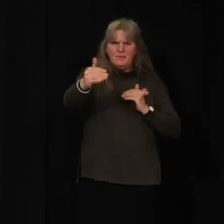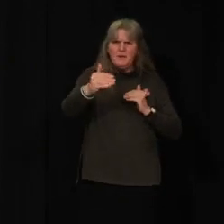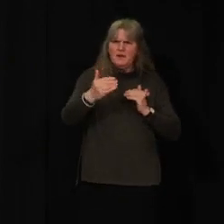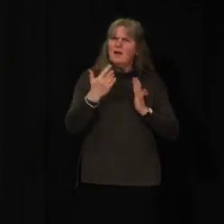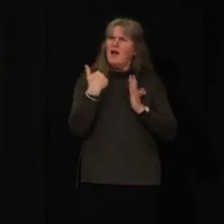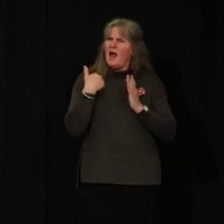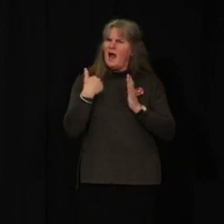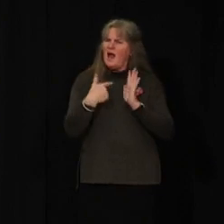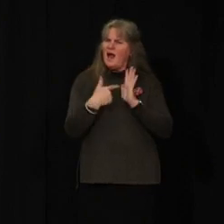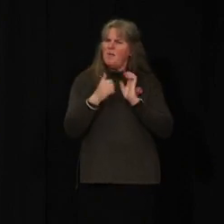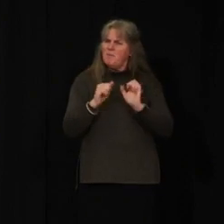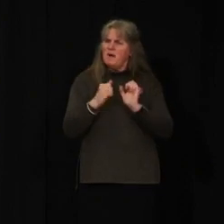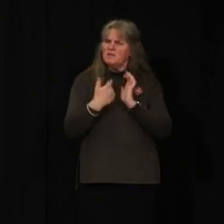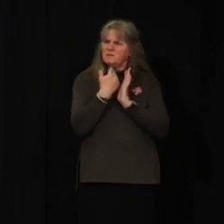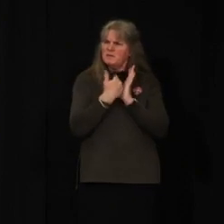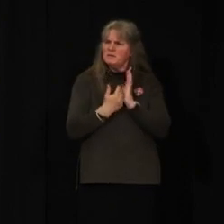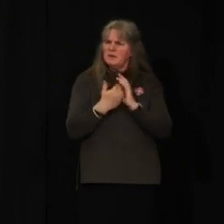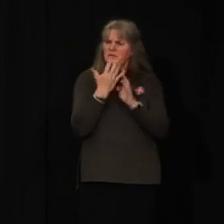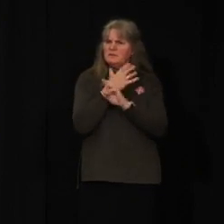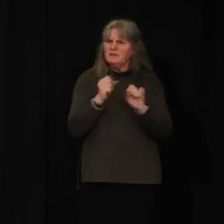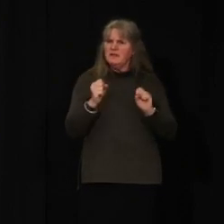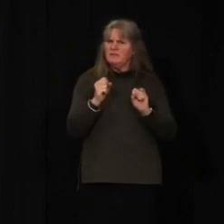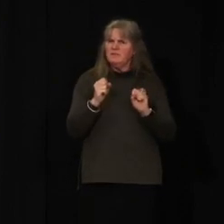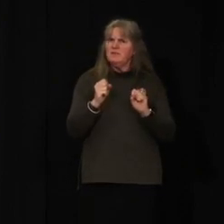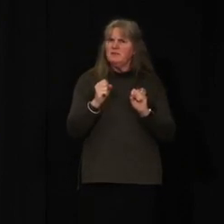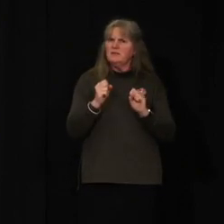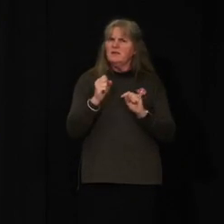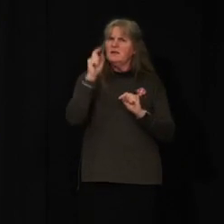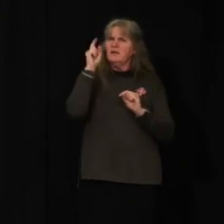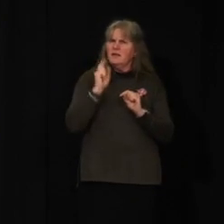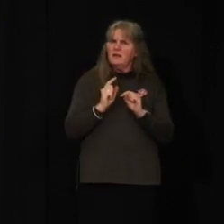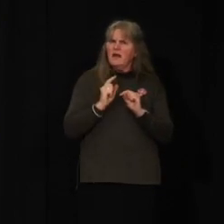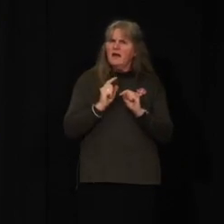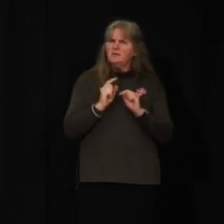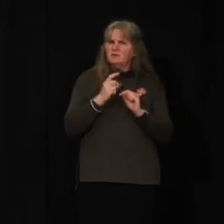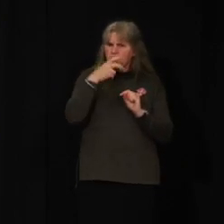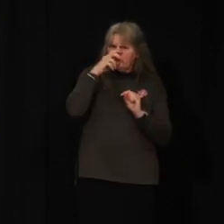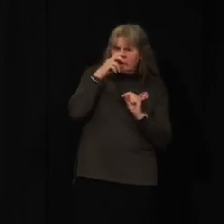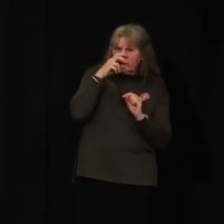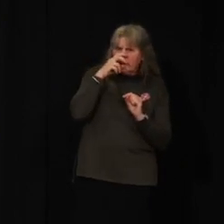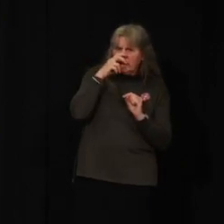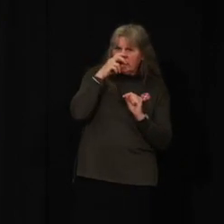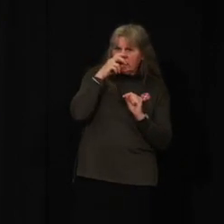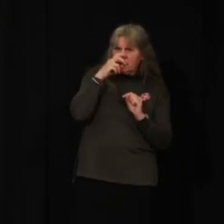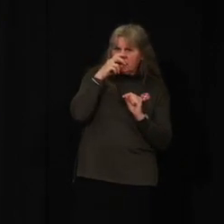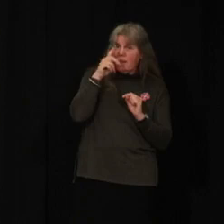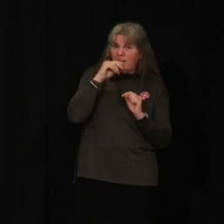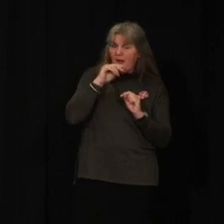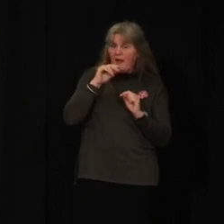some potential for relaxing some of the safety measures that businesses have in place. Is that implemented in the